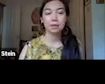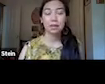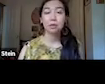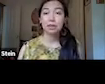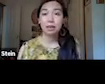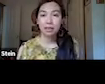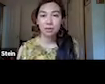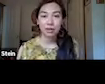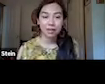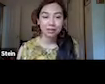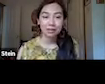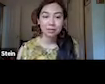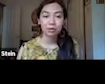Looking ahead to our next Spotlight webinar which